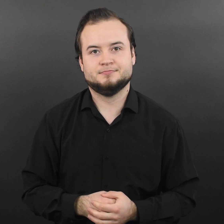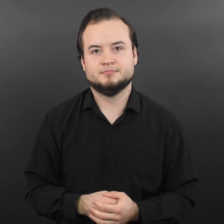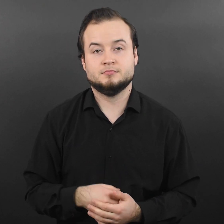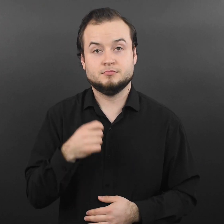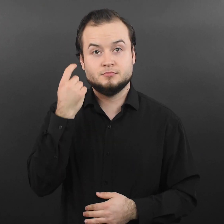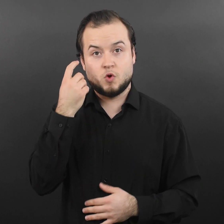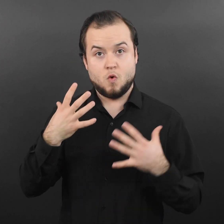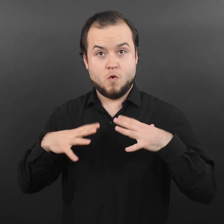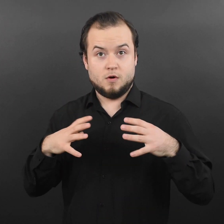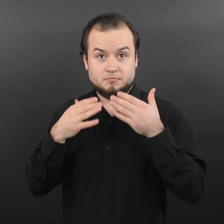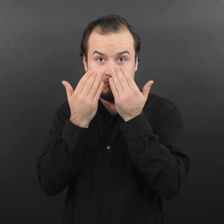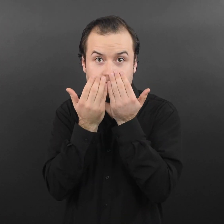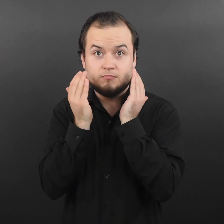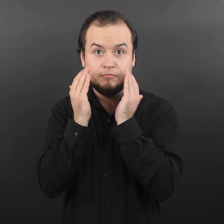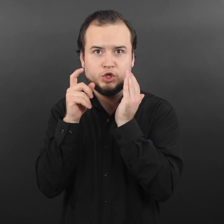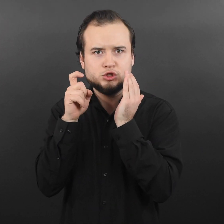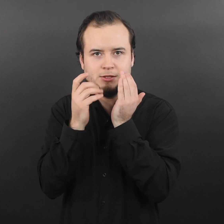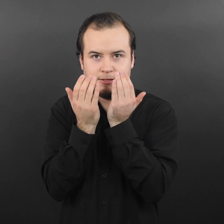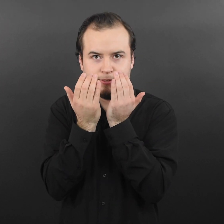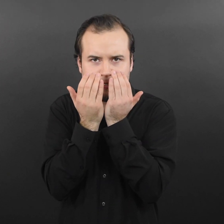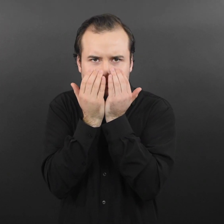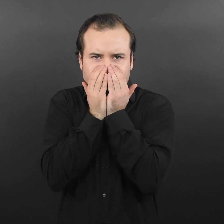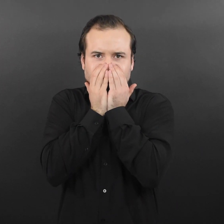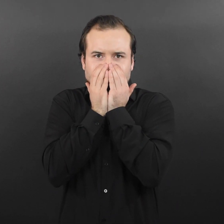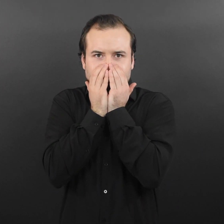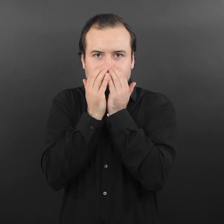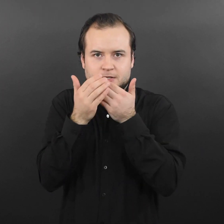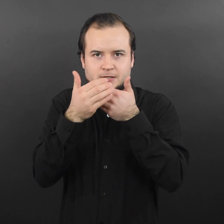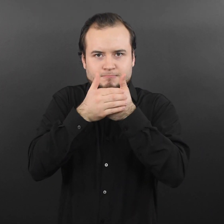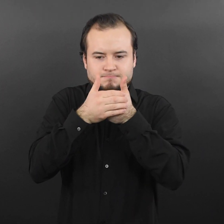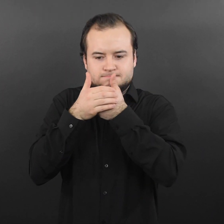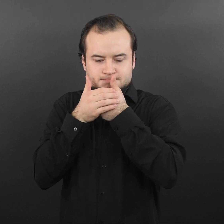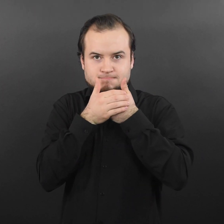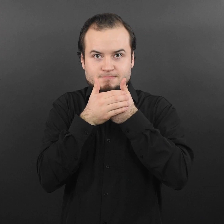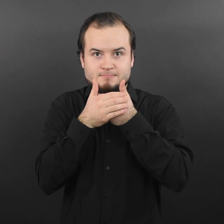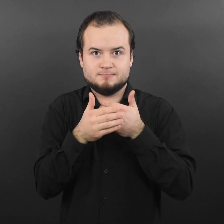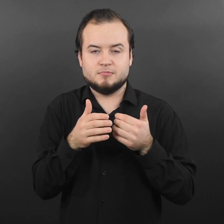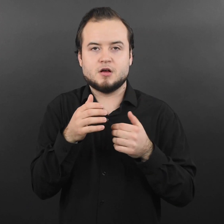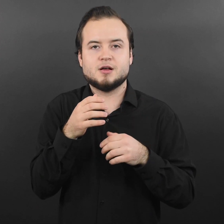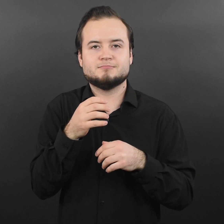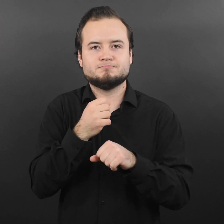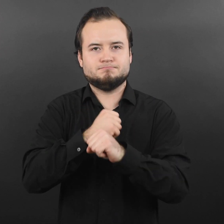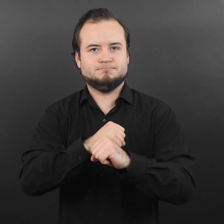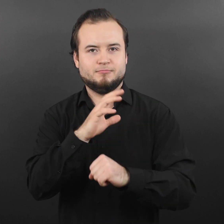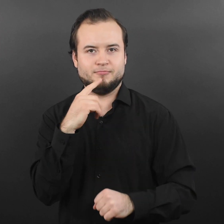The cloth mask should press the edges of the disposable mask snugly against your face.